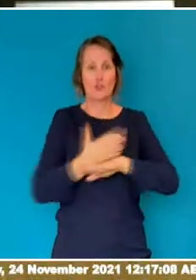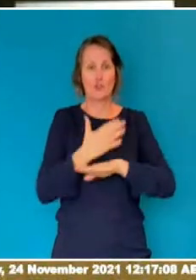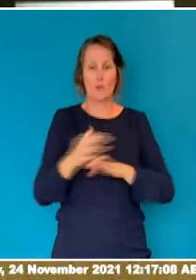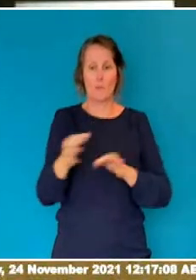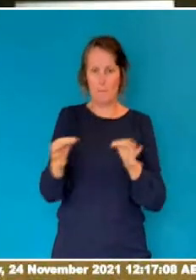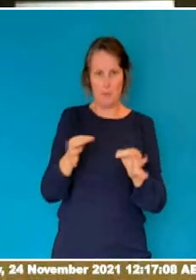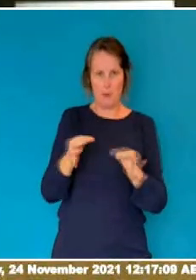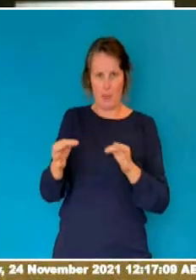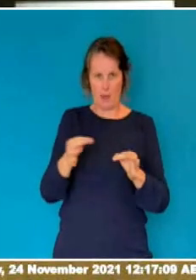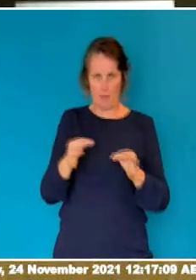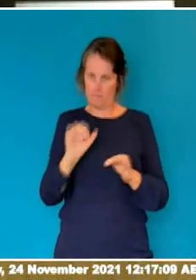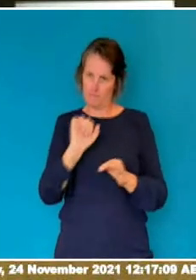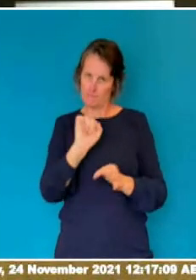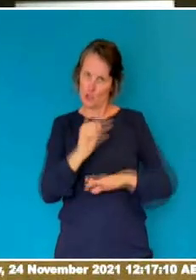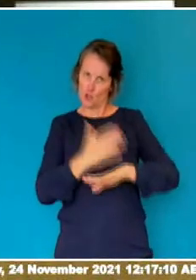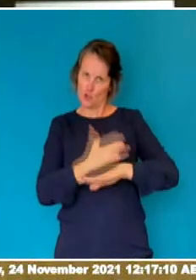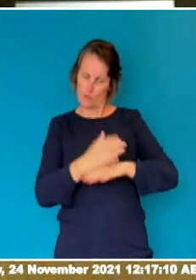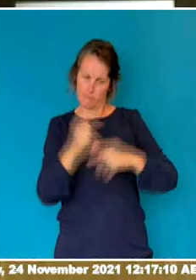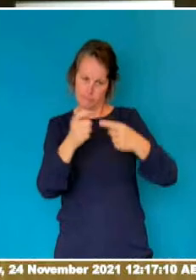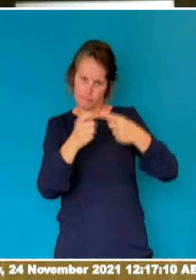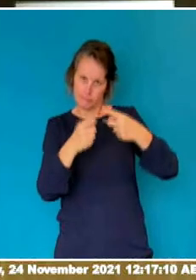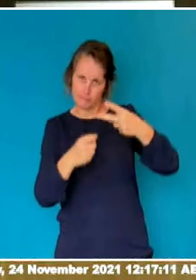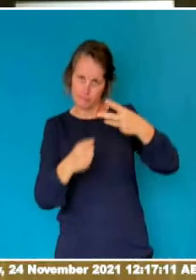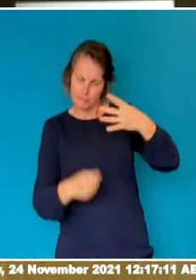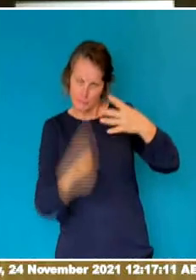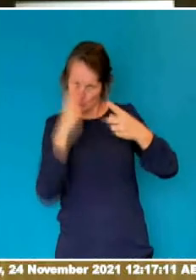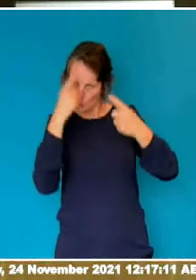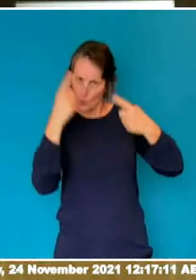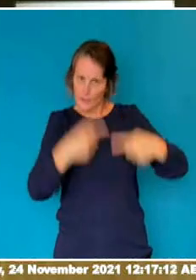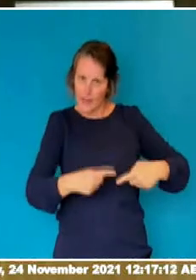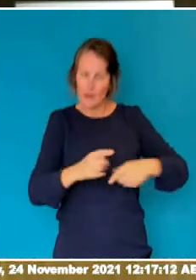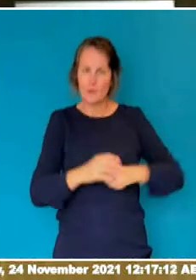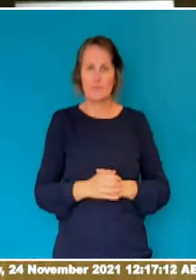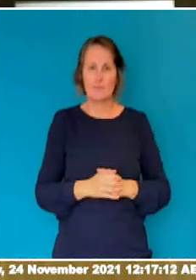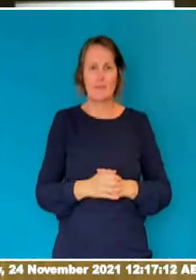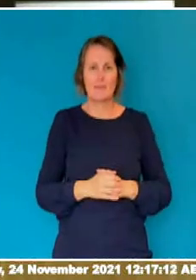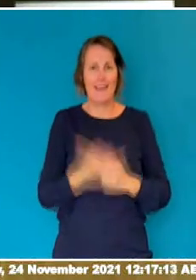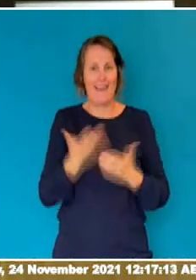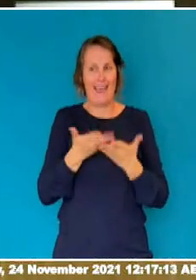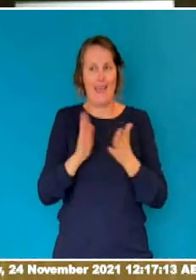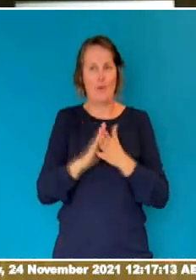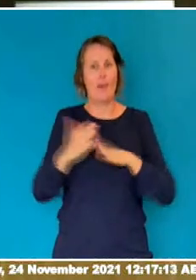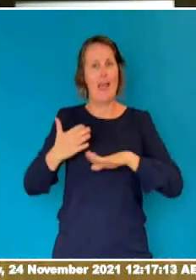That is done centrally in a workforce strategyÂ the workforce strategy team